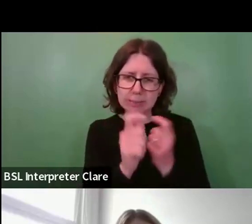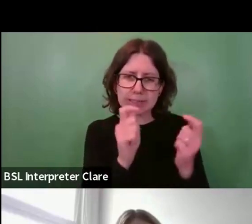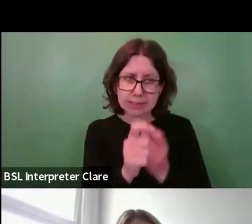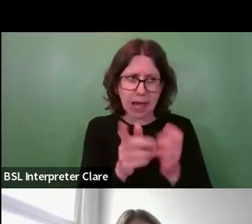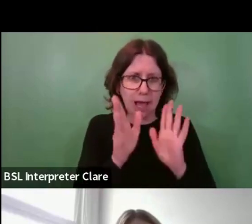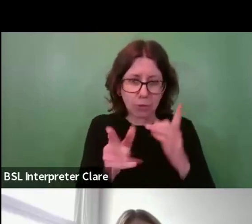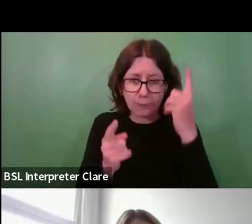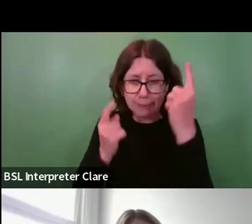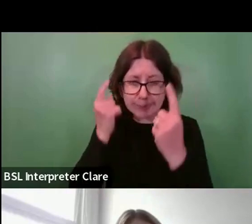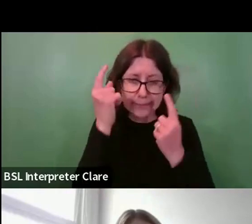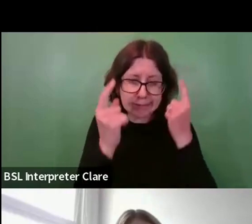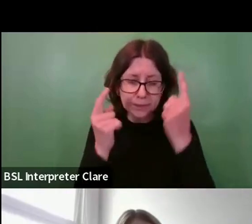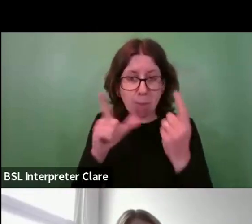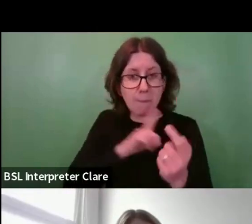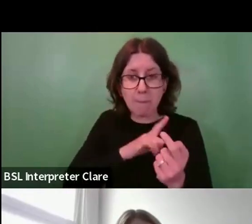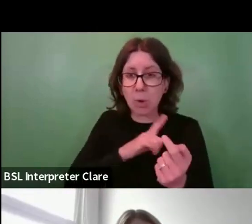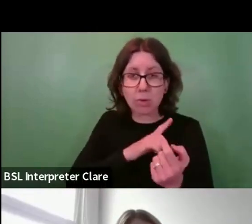because there isn't that kind of